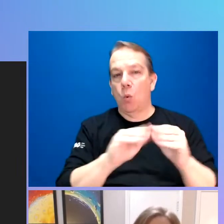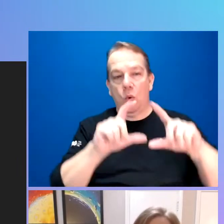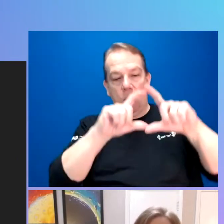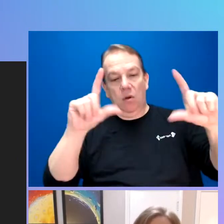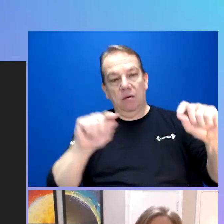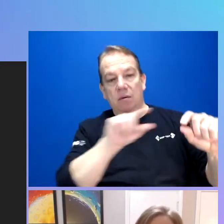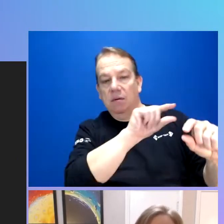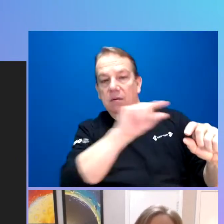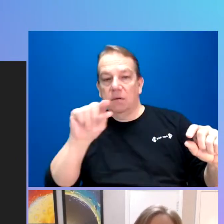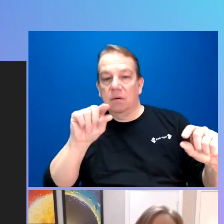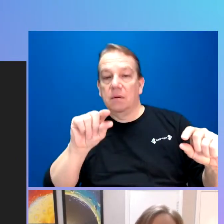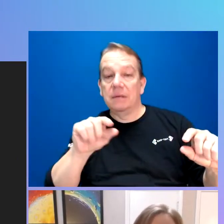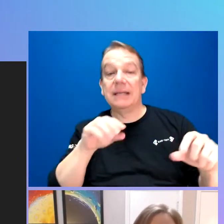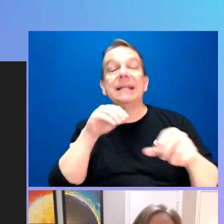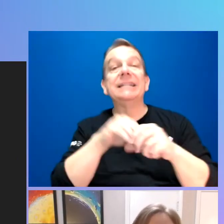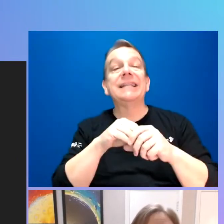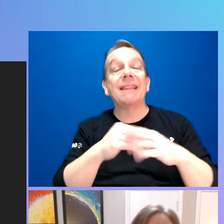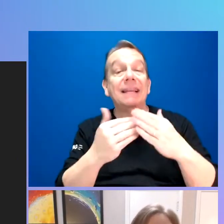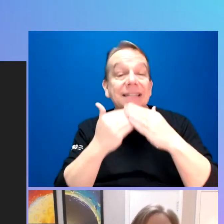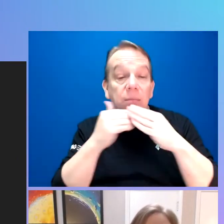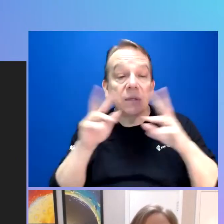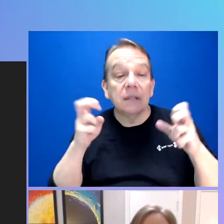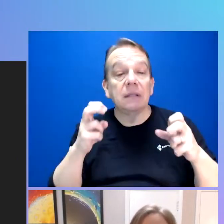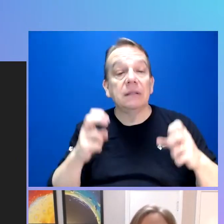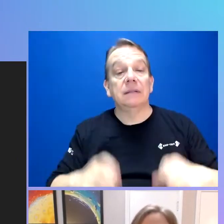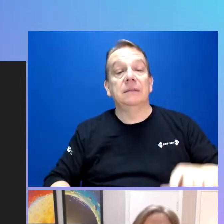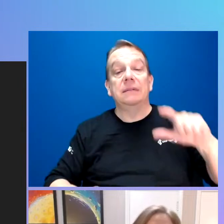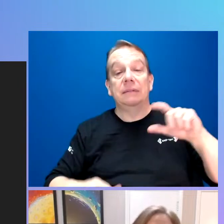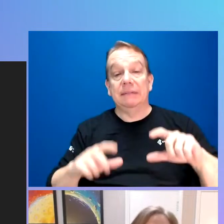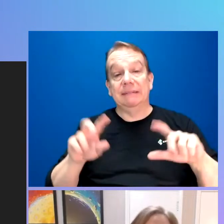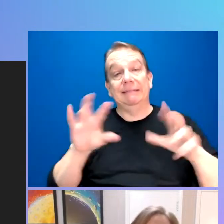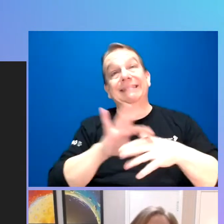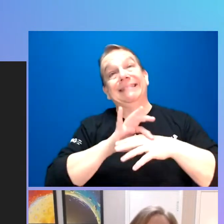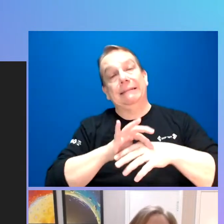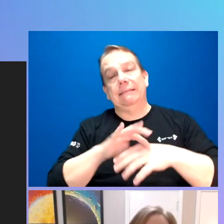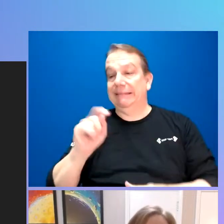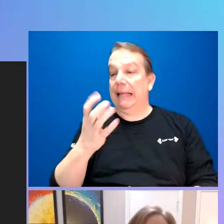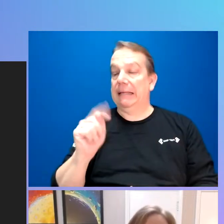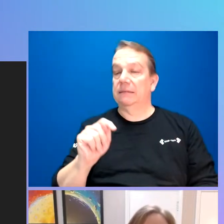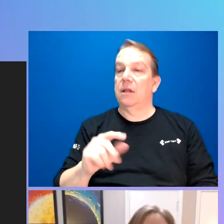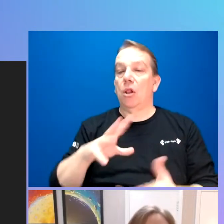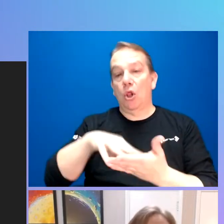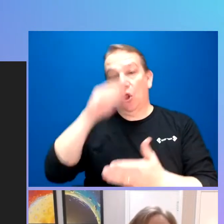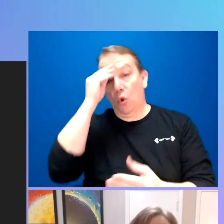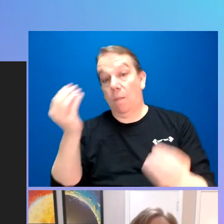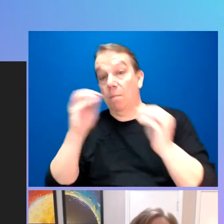Inside of the code sandwich is the text. Learn more in the link